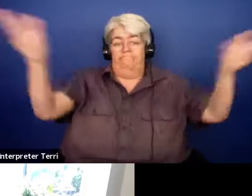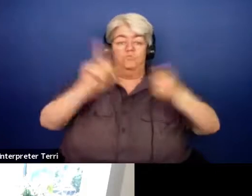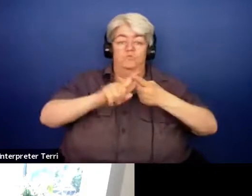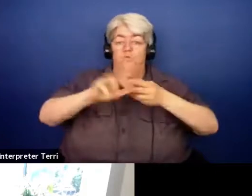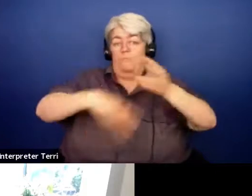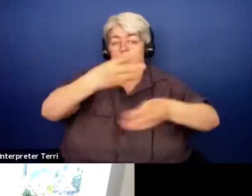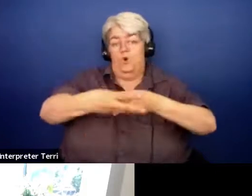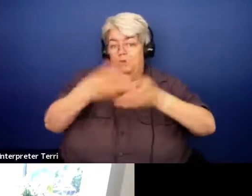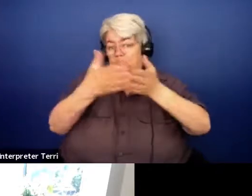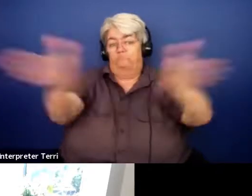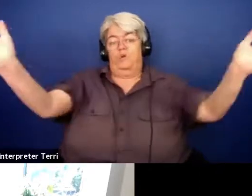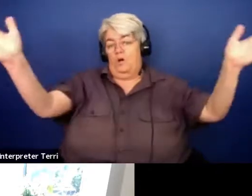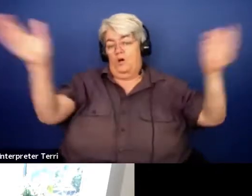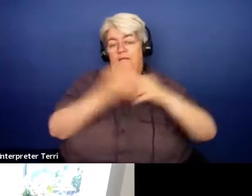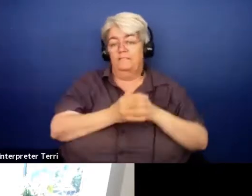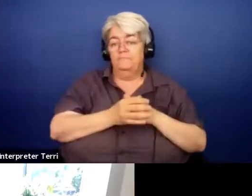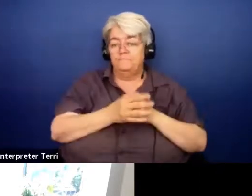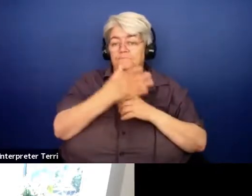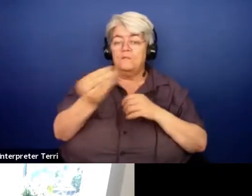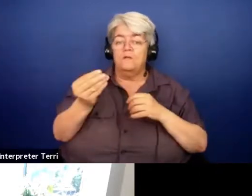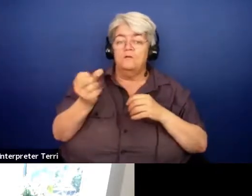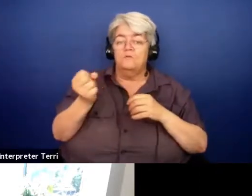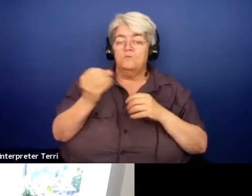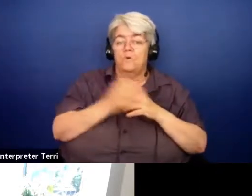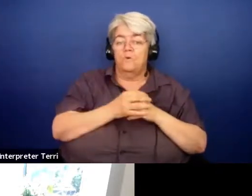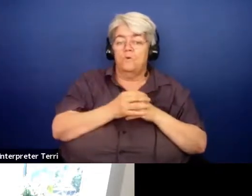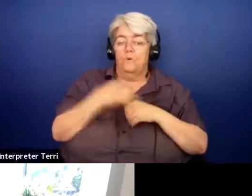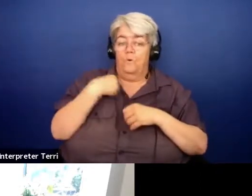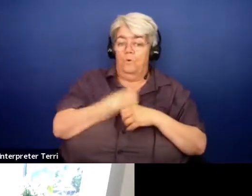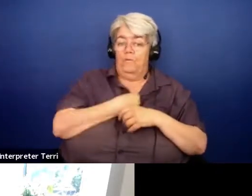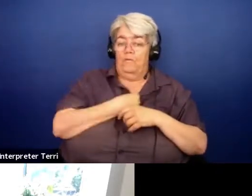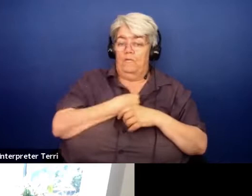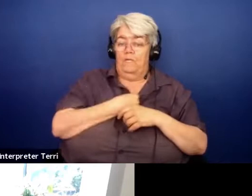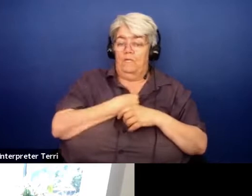as possible. So we are in discussions